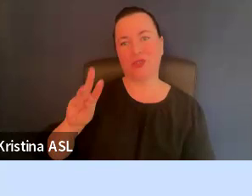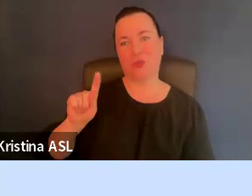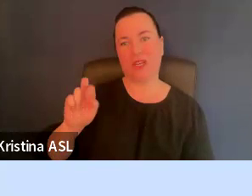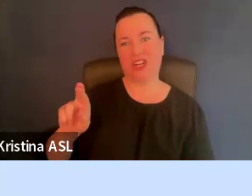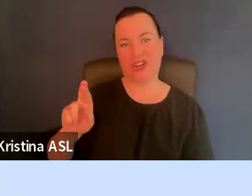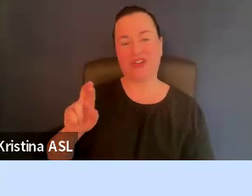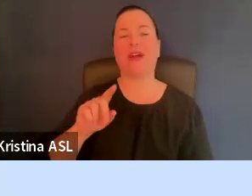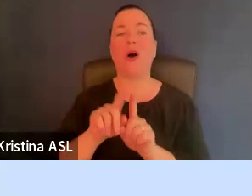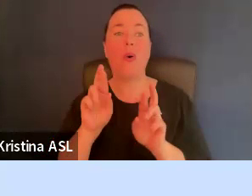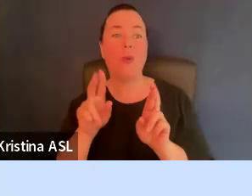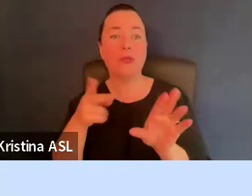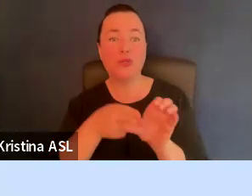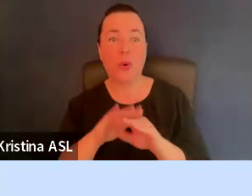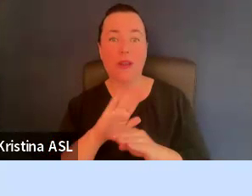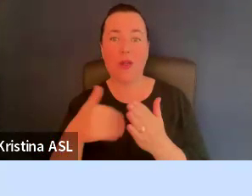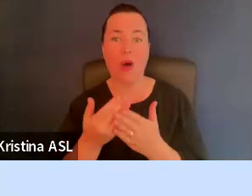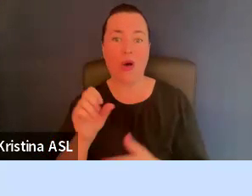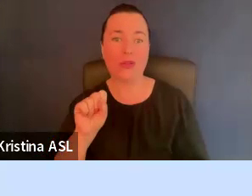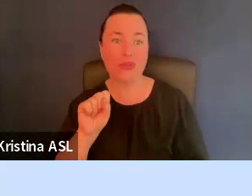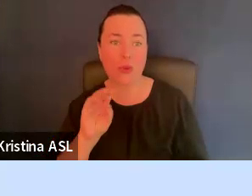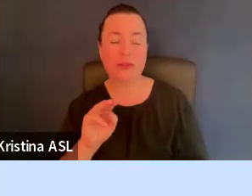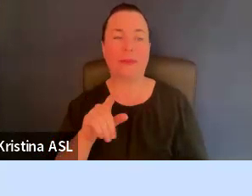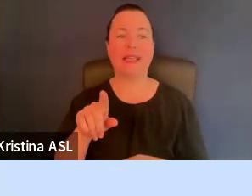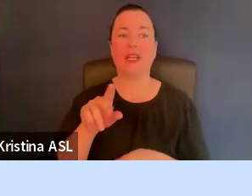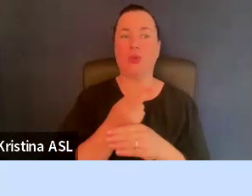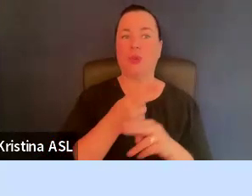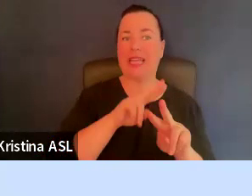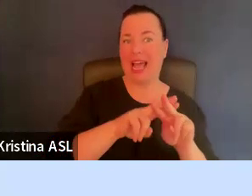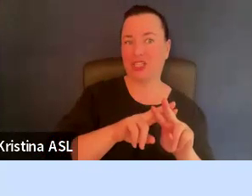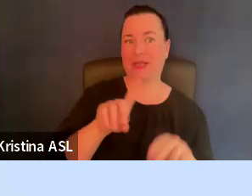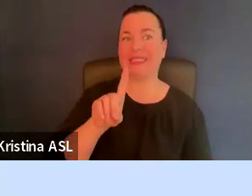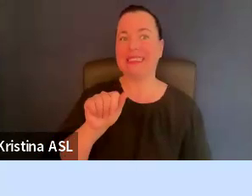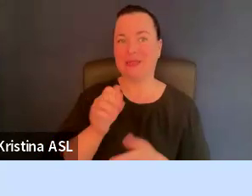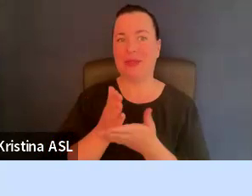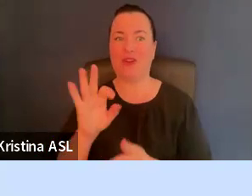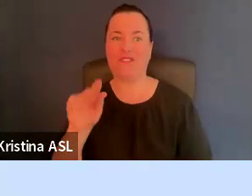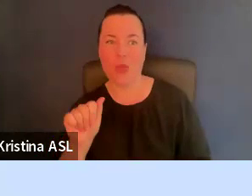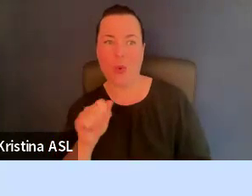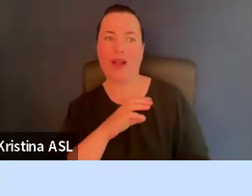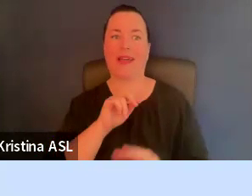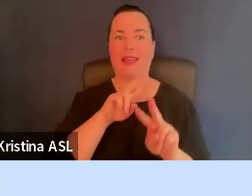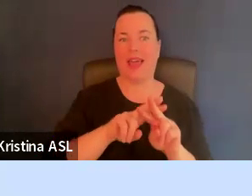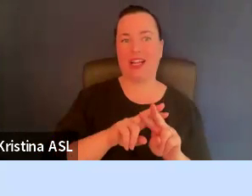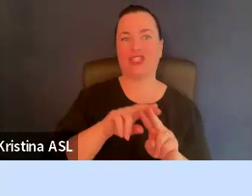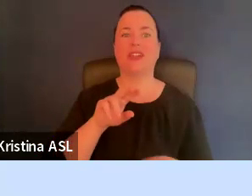using the hashtag Disability Rights Florida, and hashtag self-advocacy. You can also follow along